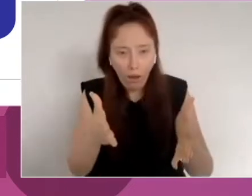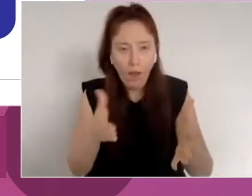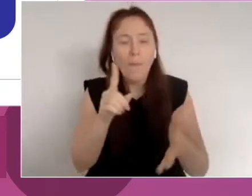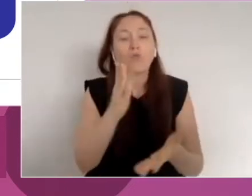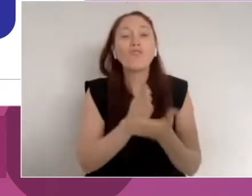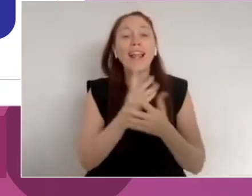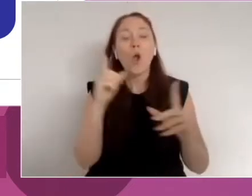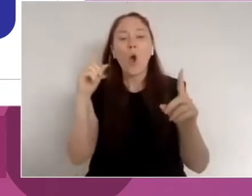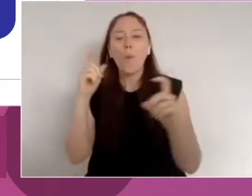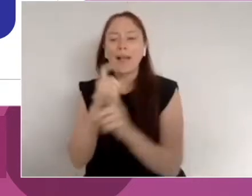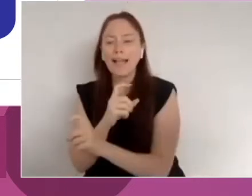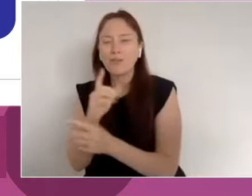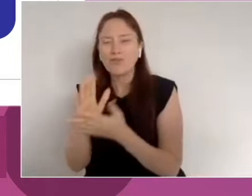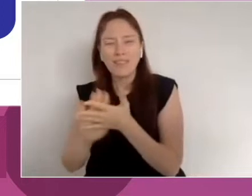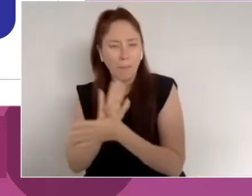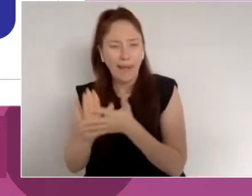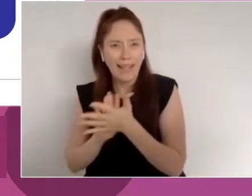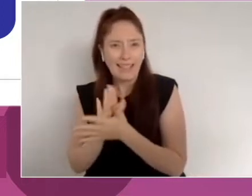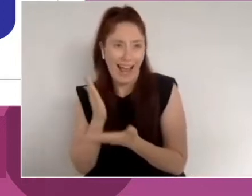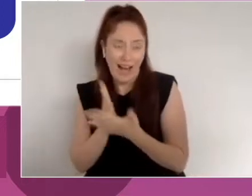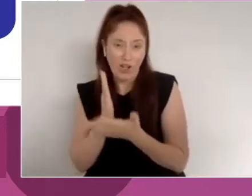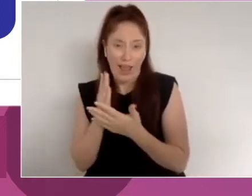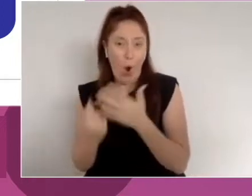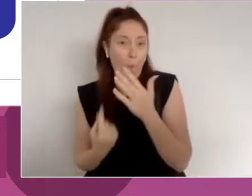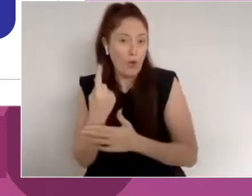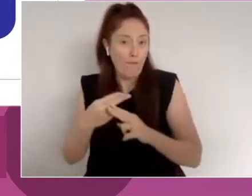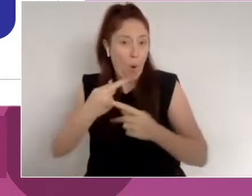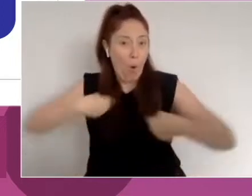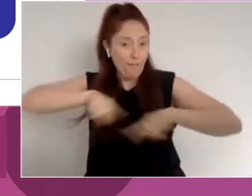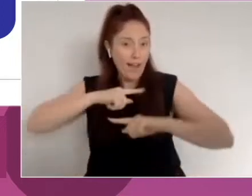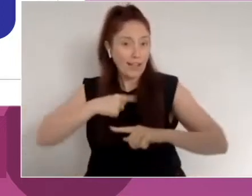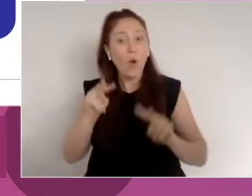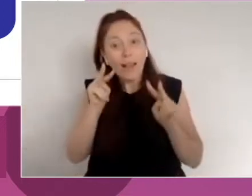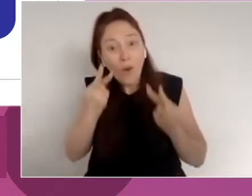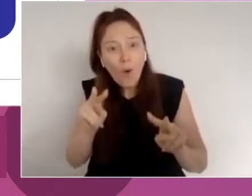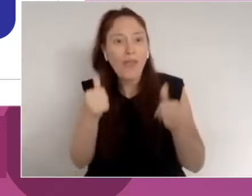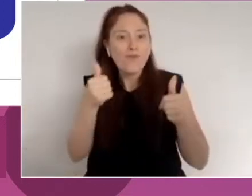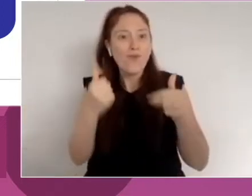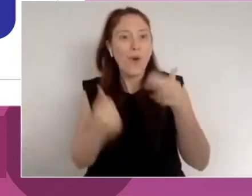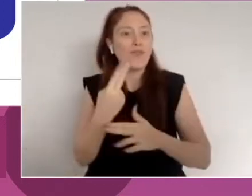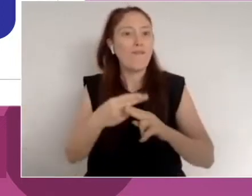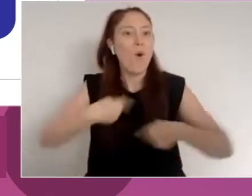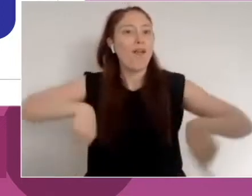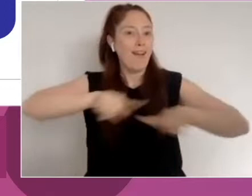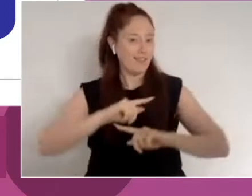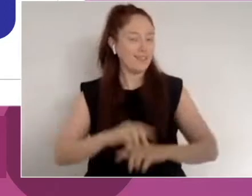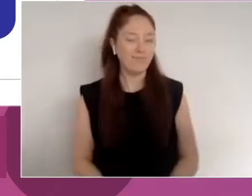is actually an opportunity. So let's look at what the opportunities are. So, going into whole